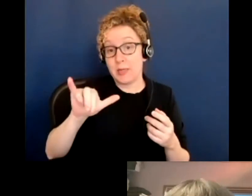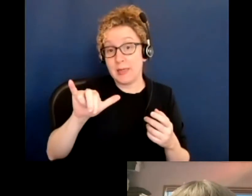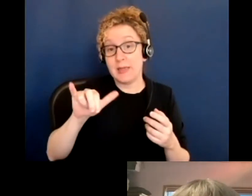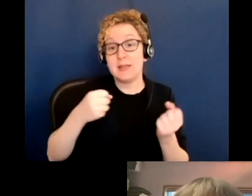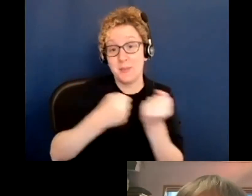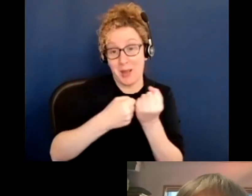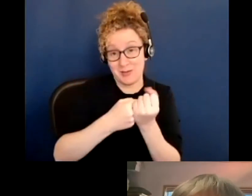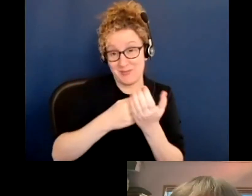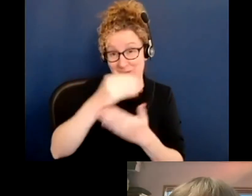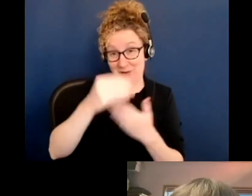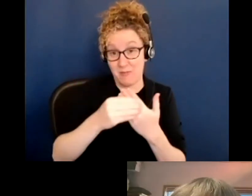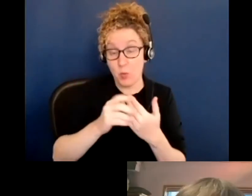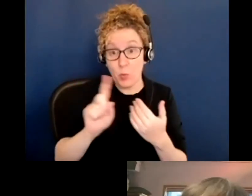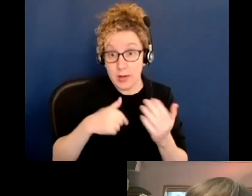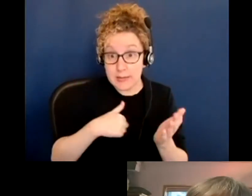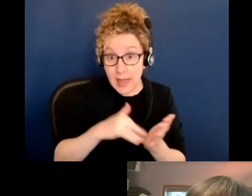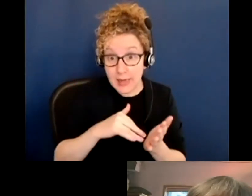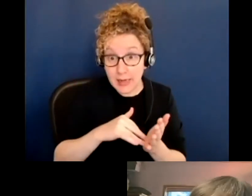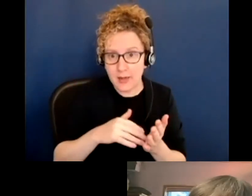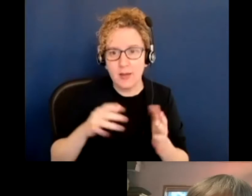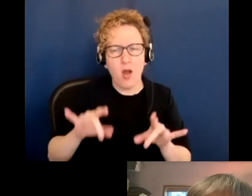asking myself where are all of the disabled people?